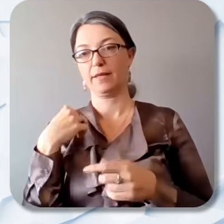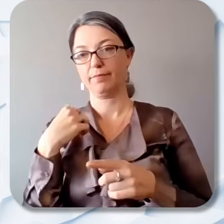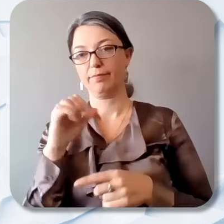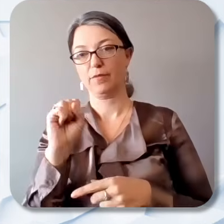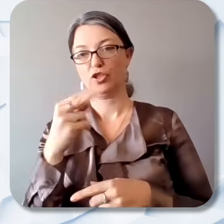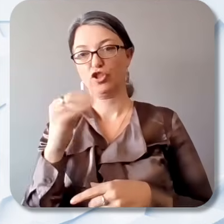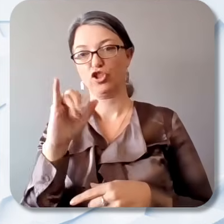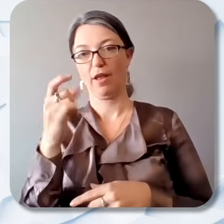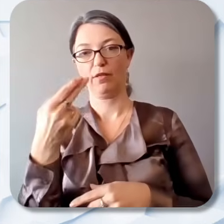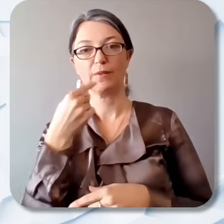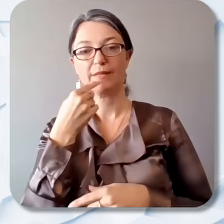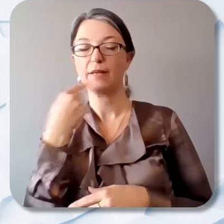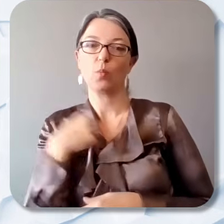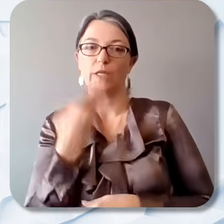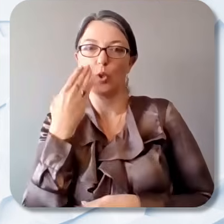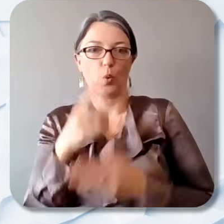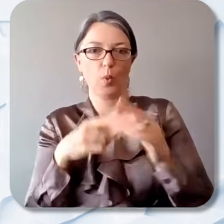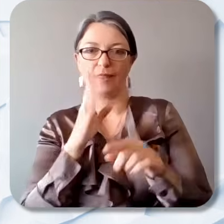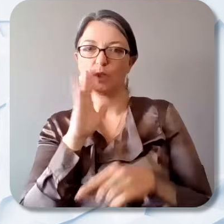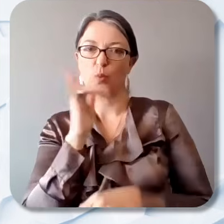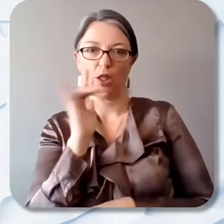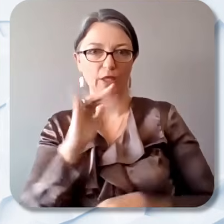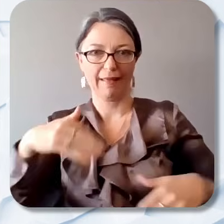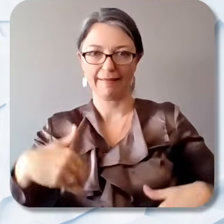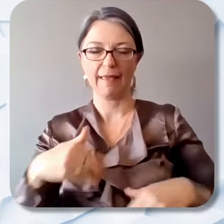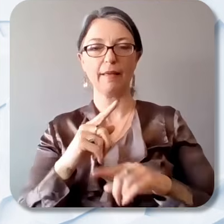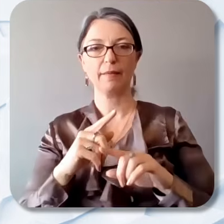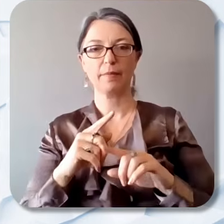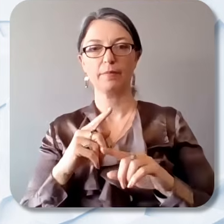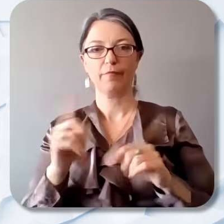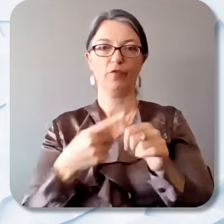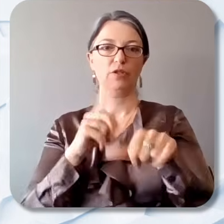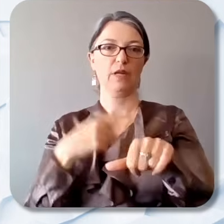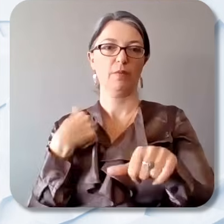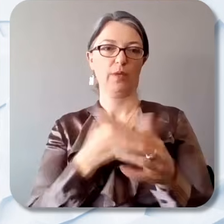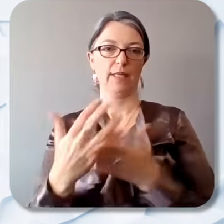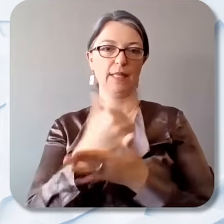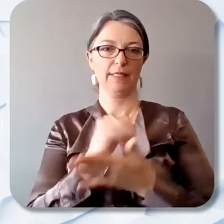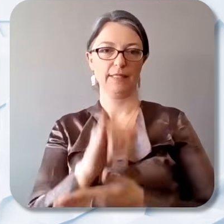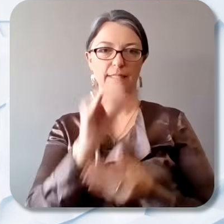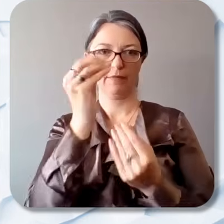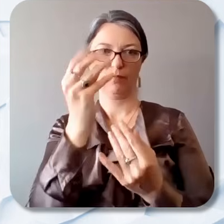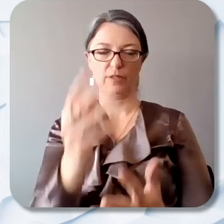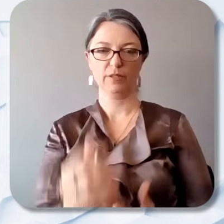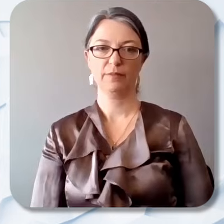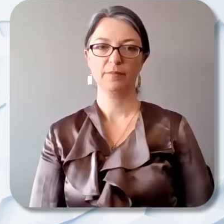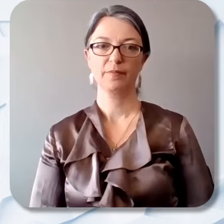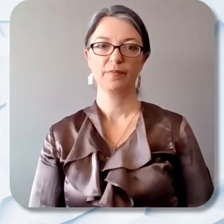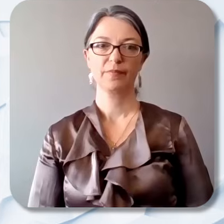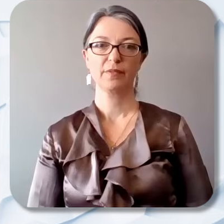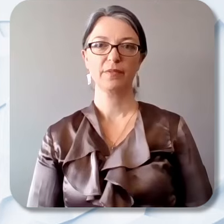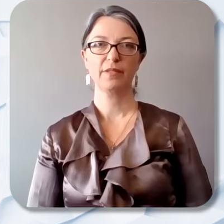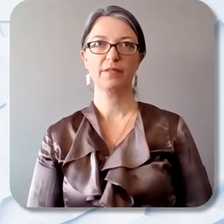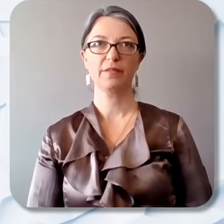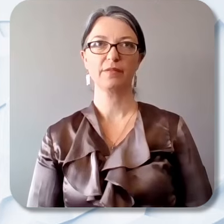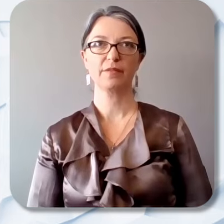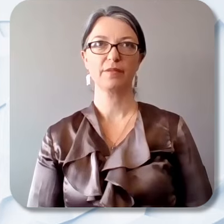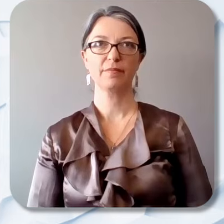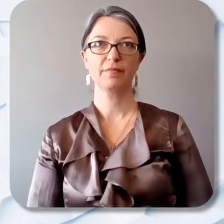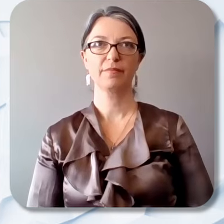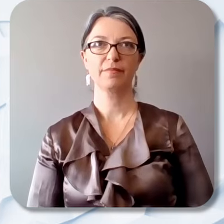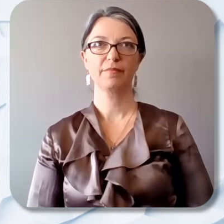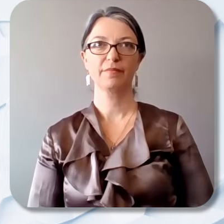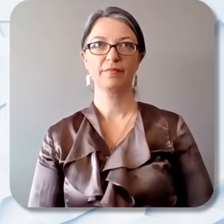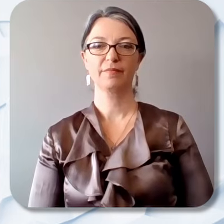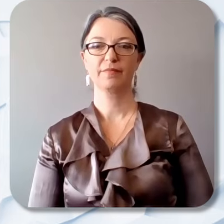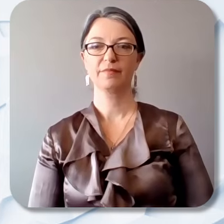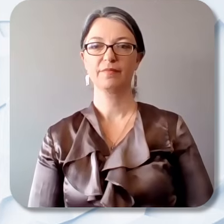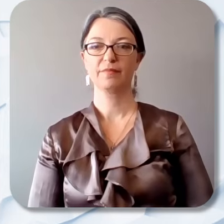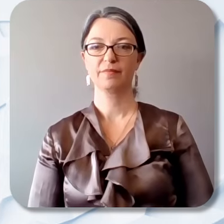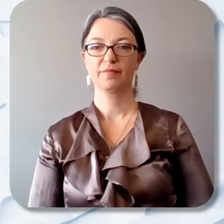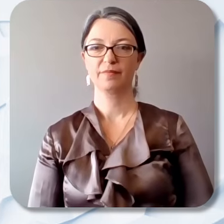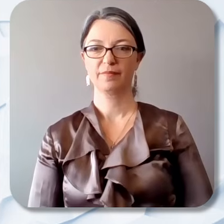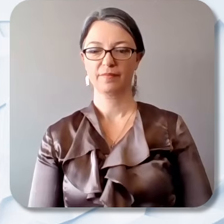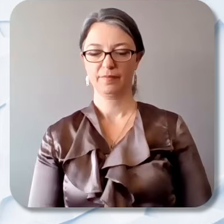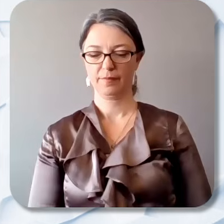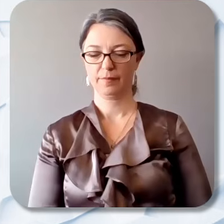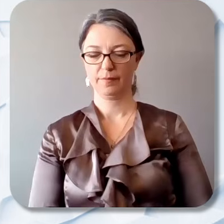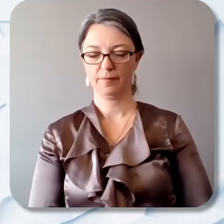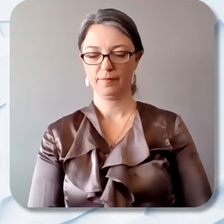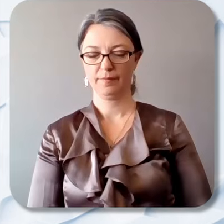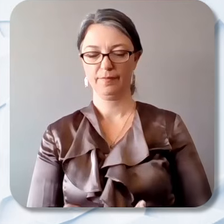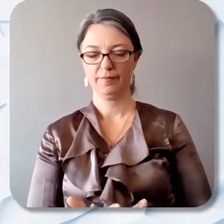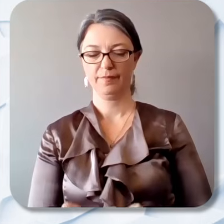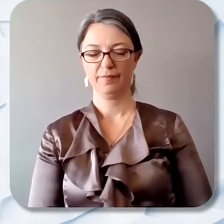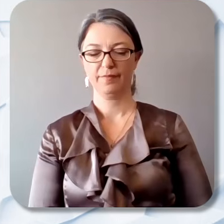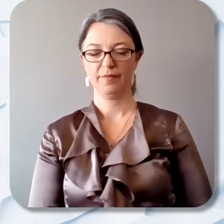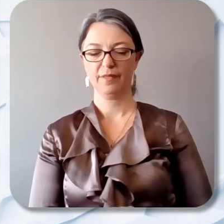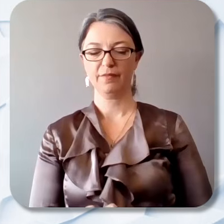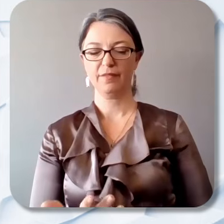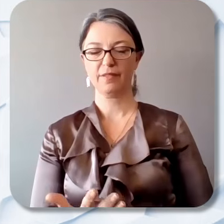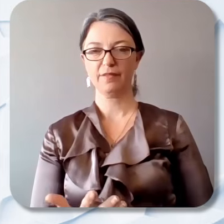but it's back after this submission is complete.